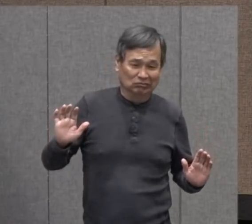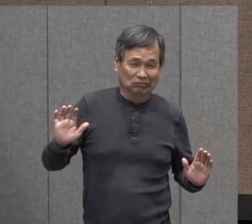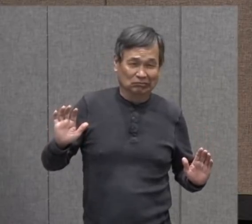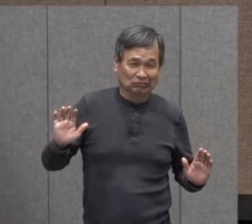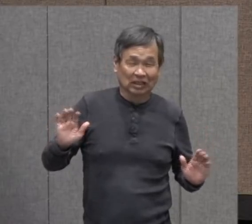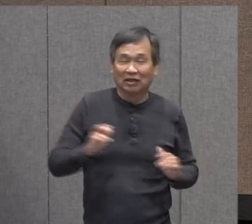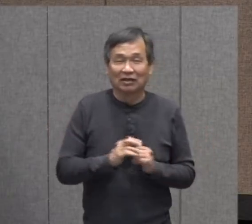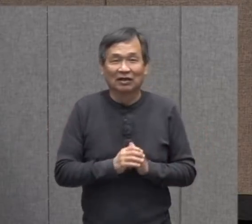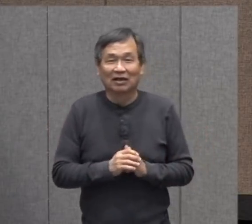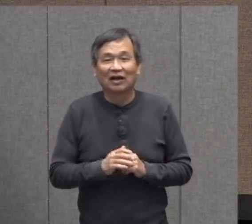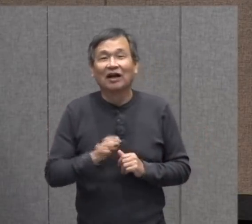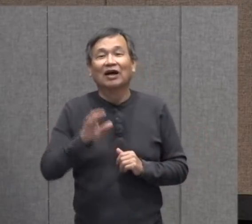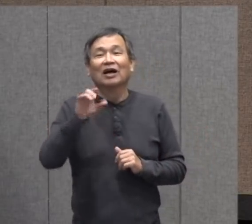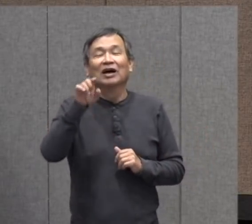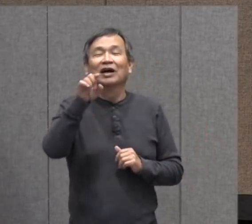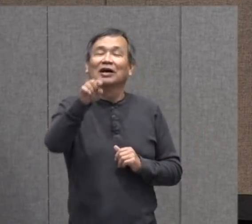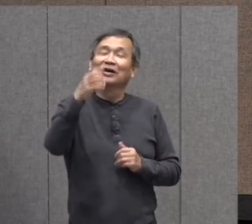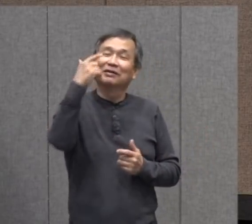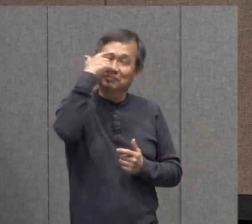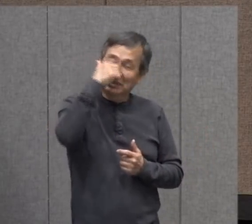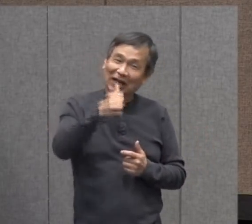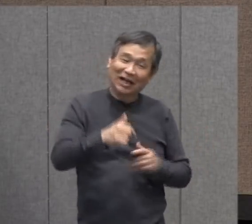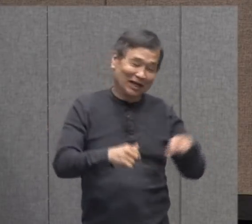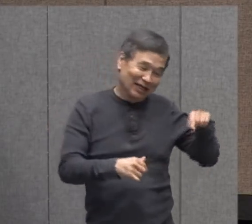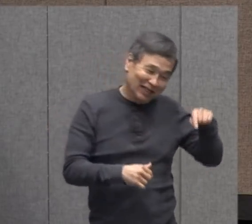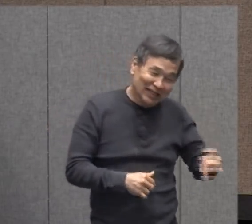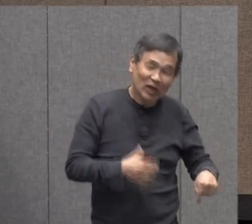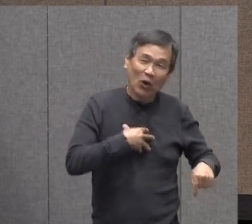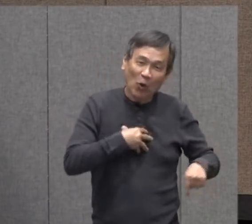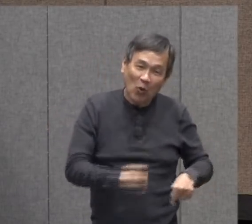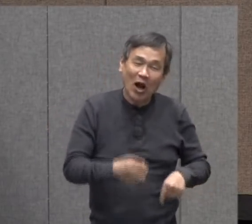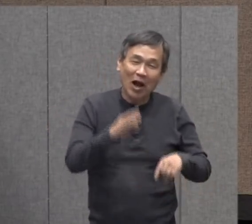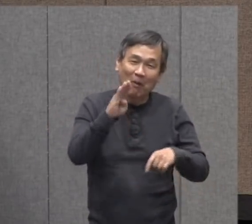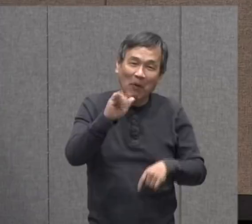This has a lot less mass than this.